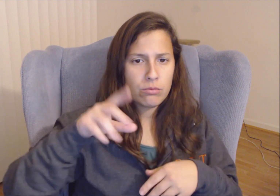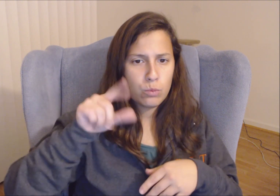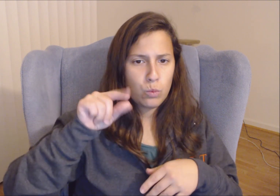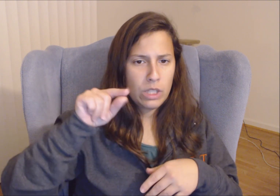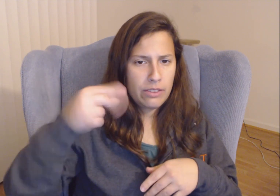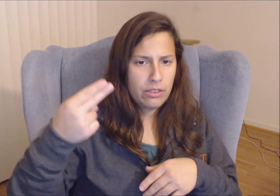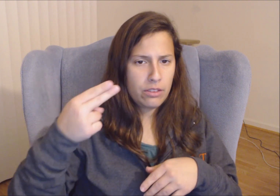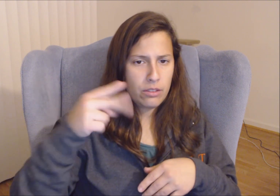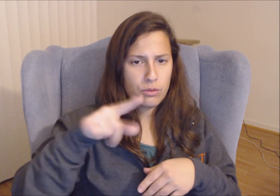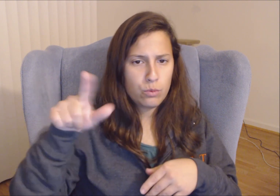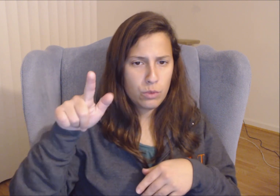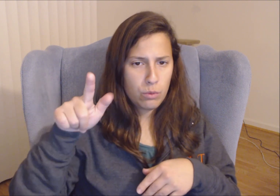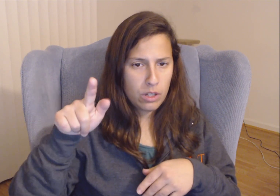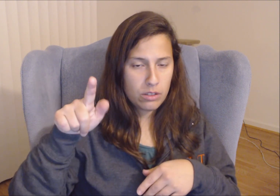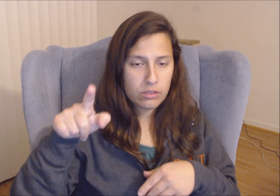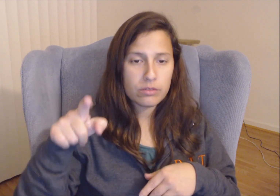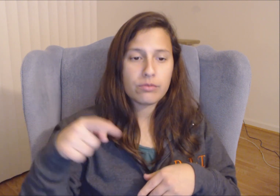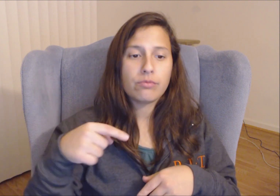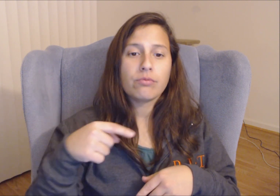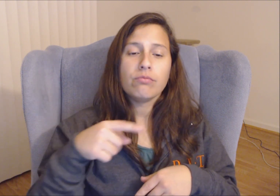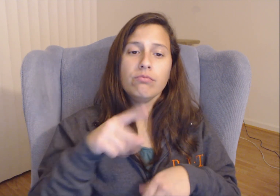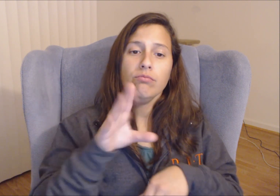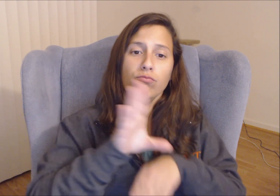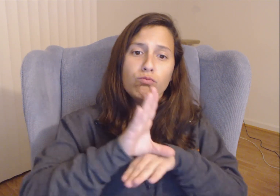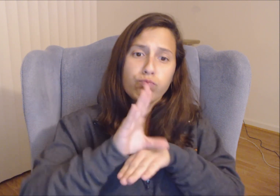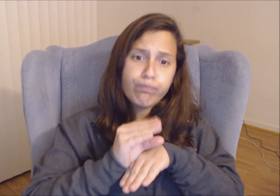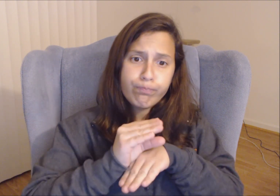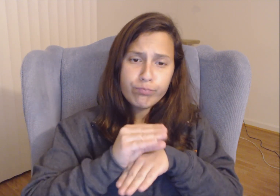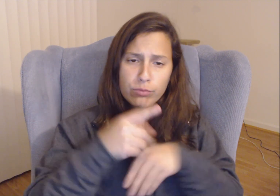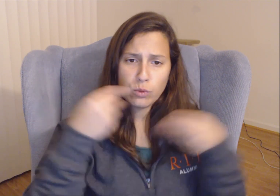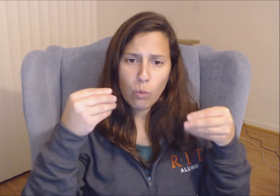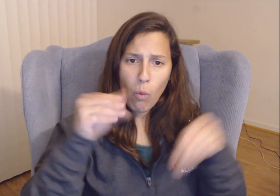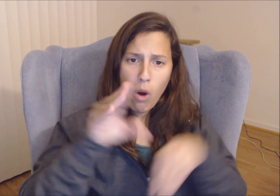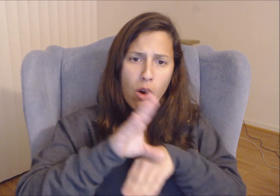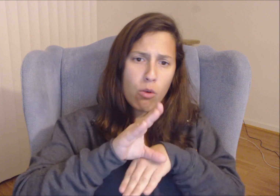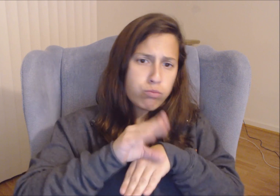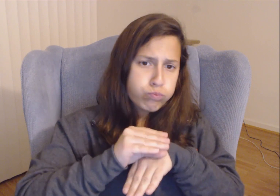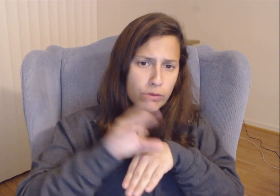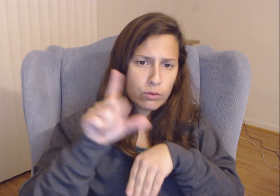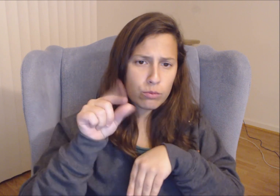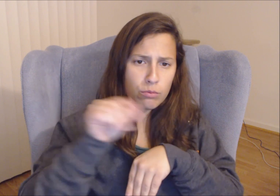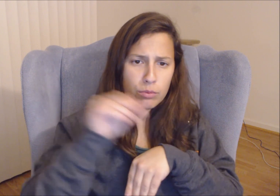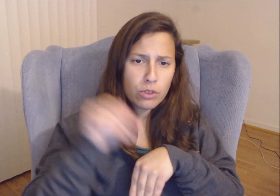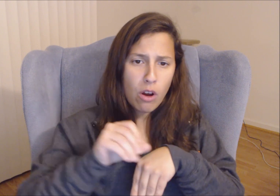ASL date: 20th and 21st Discount price started early at the store. 20% off